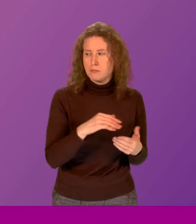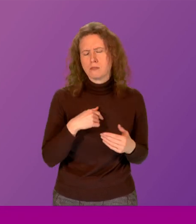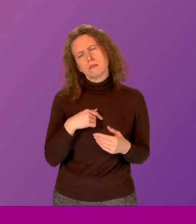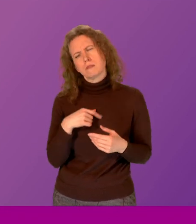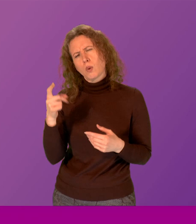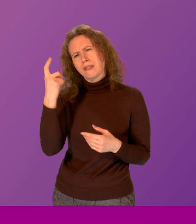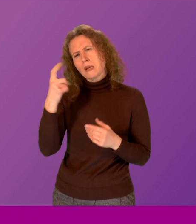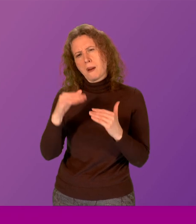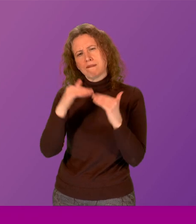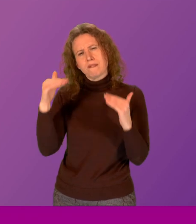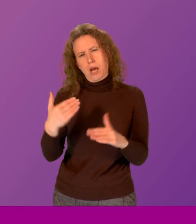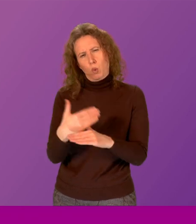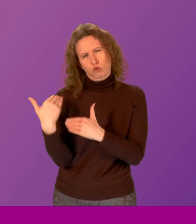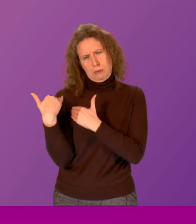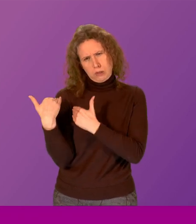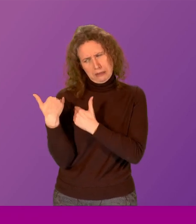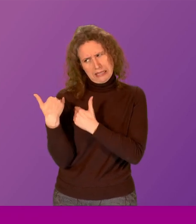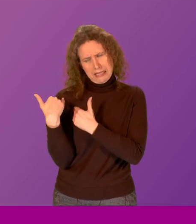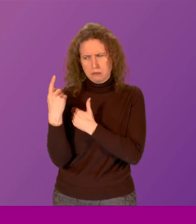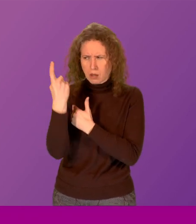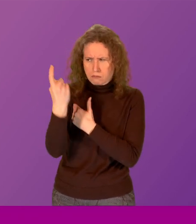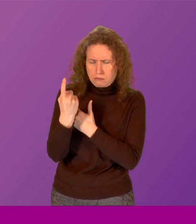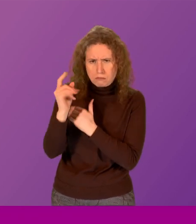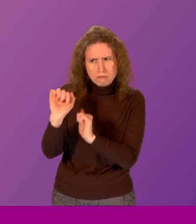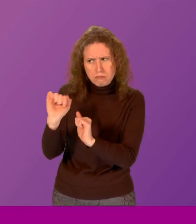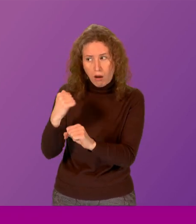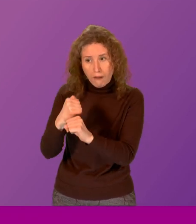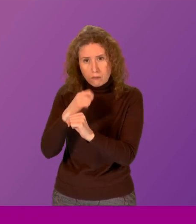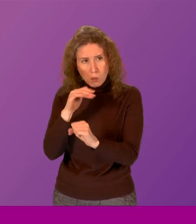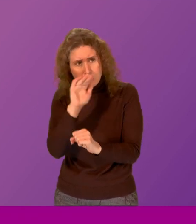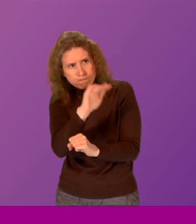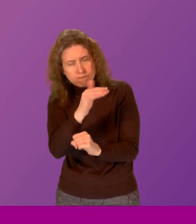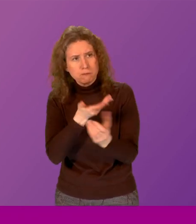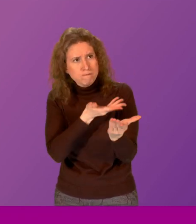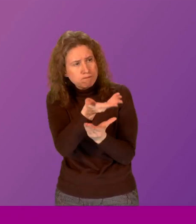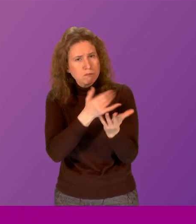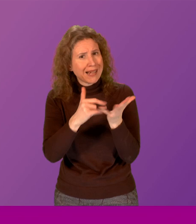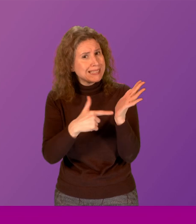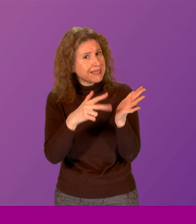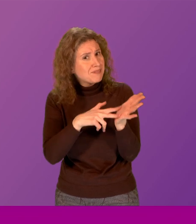responsibilities, what representations has the Government made to STV on the matter, in order to